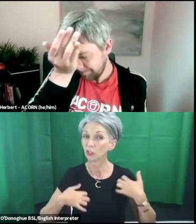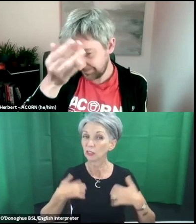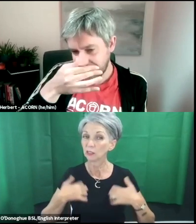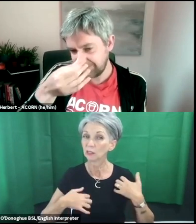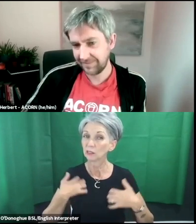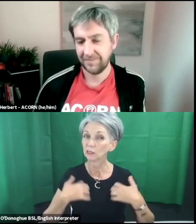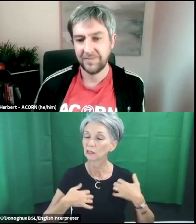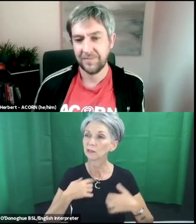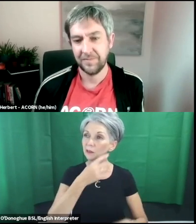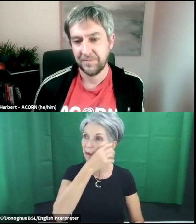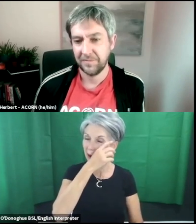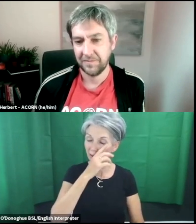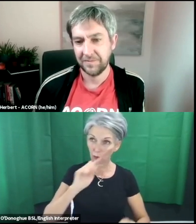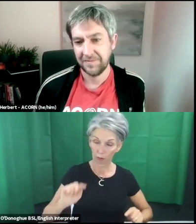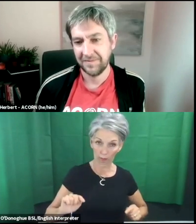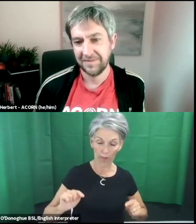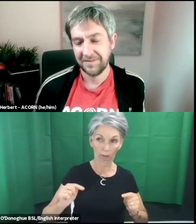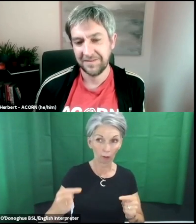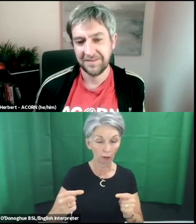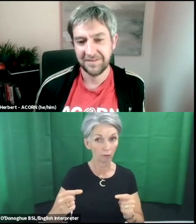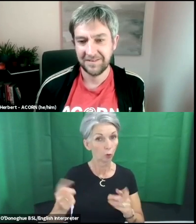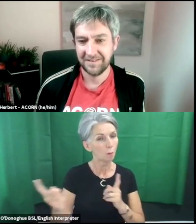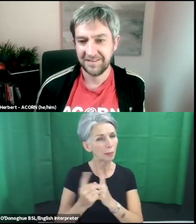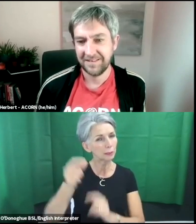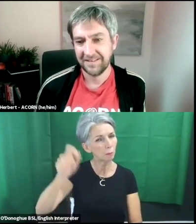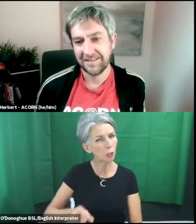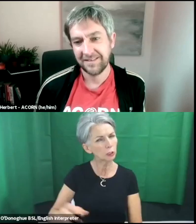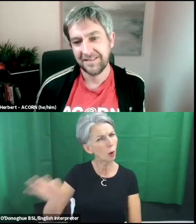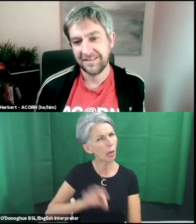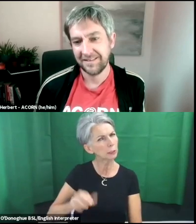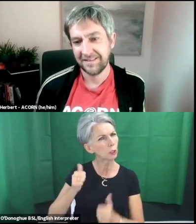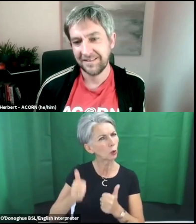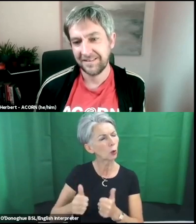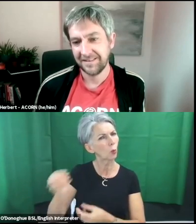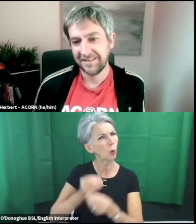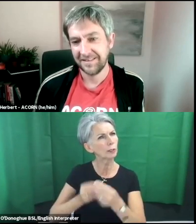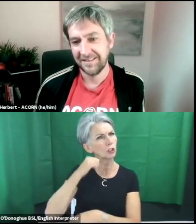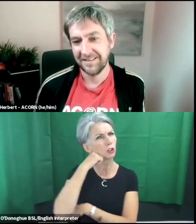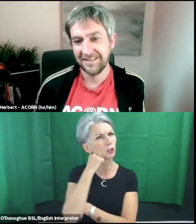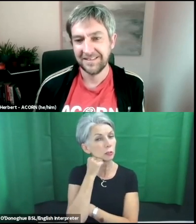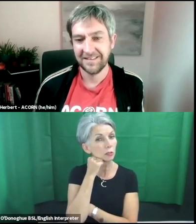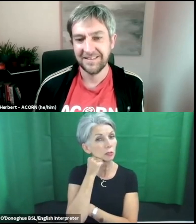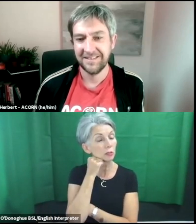who asks really good questions and you're like "oh, well the narrative that I'm living is that everything is actually fine.